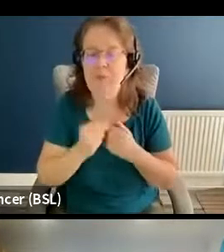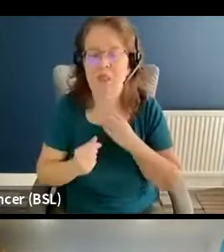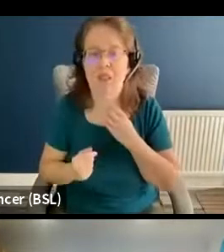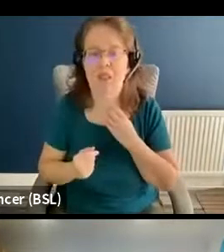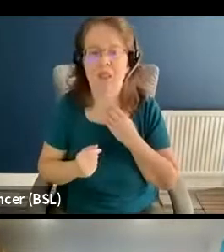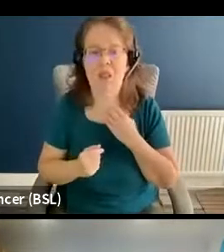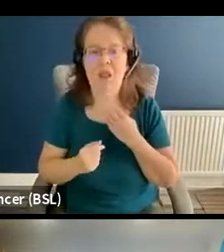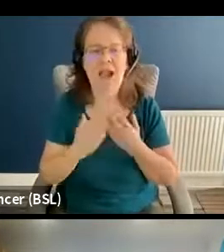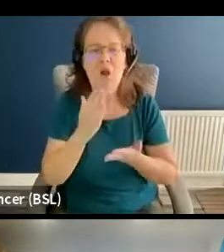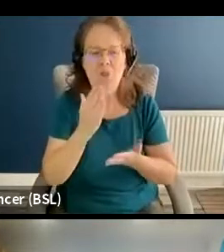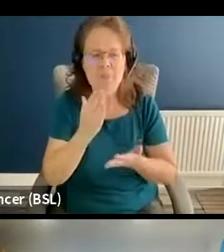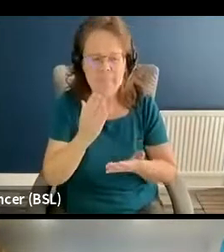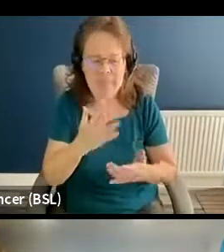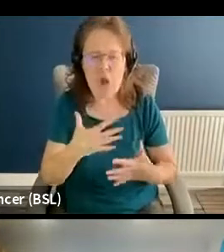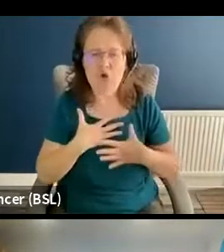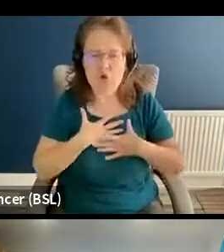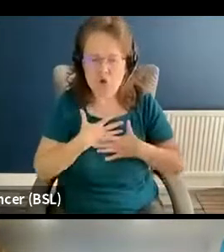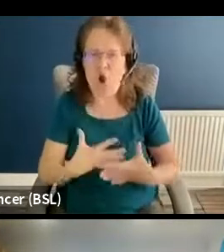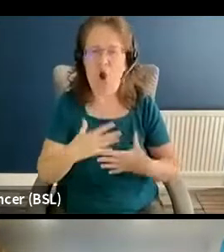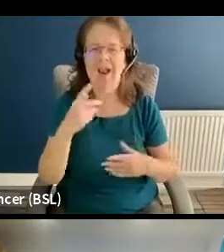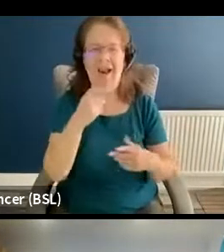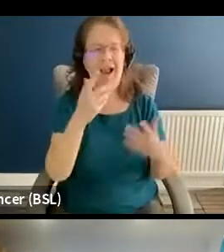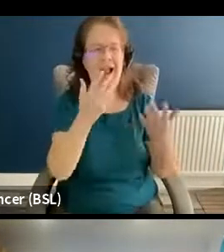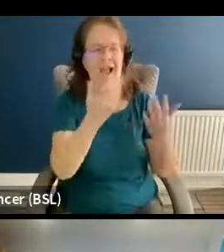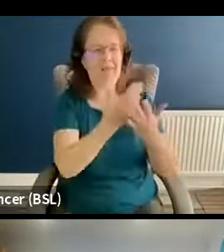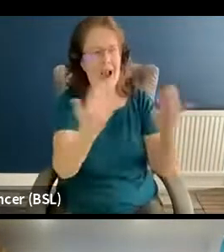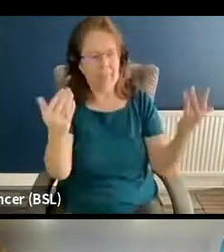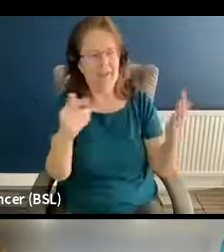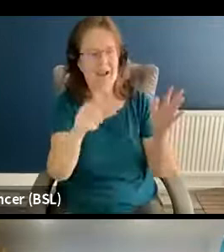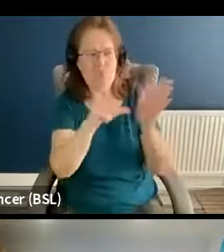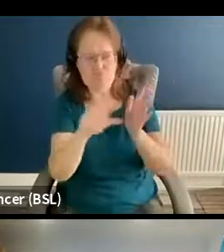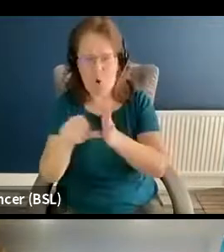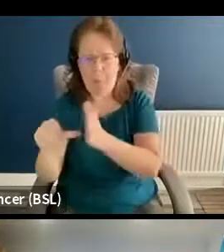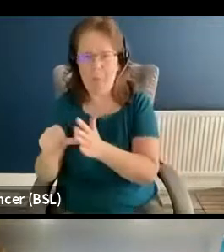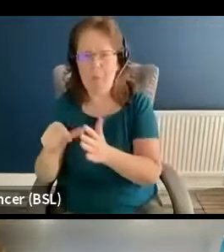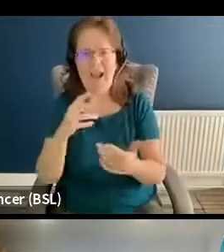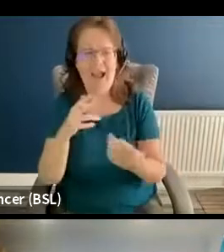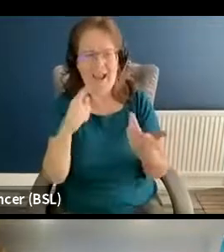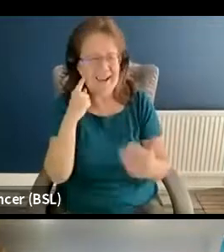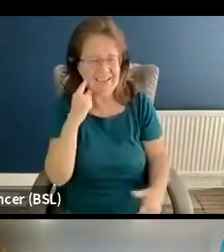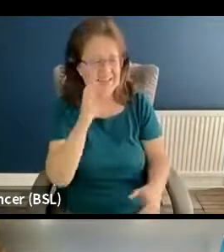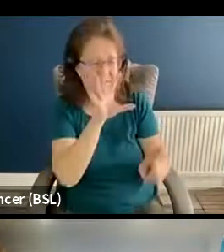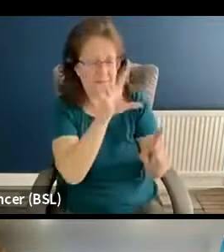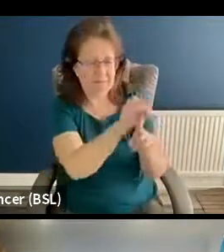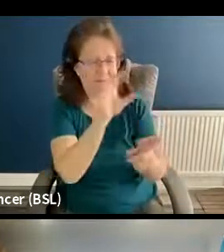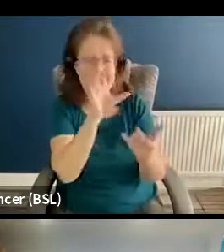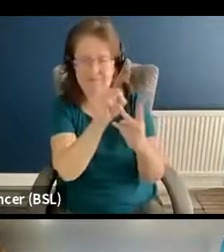quite shocking how many there are and how easy it is to find them. Even if you weren't technical.